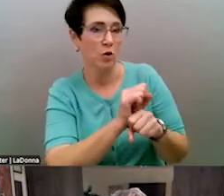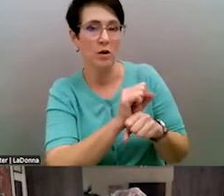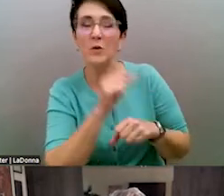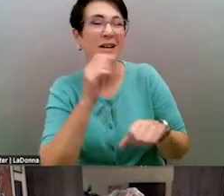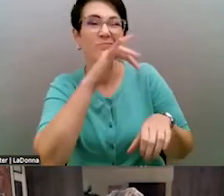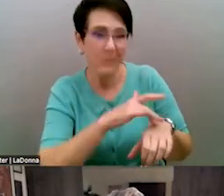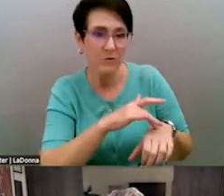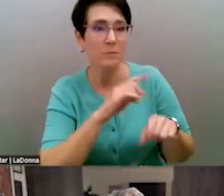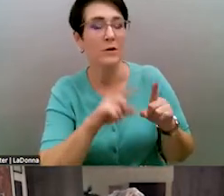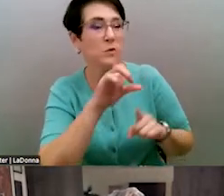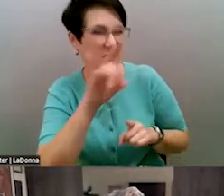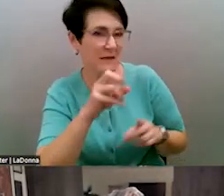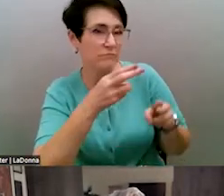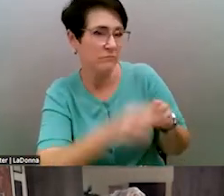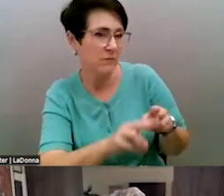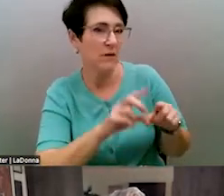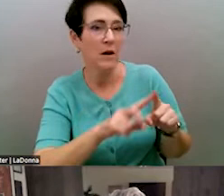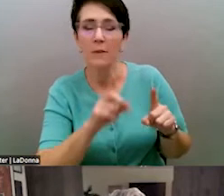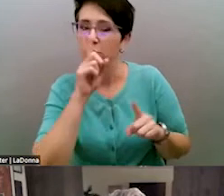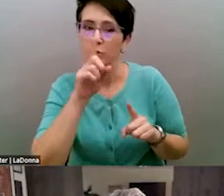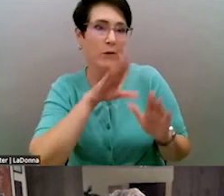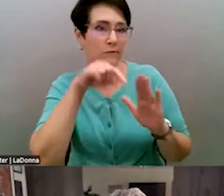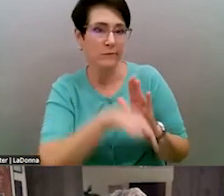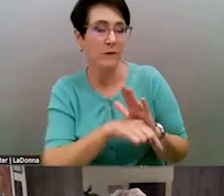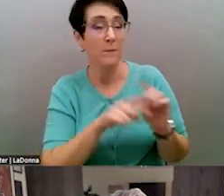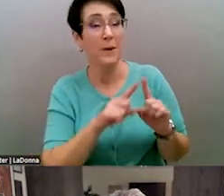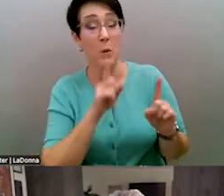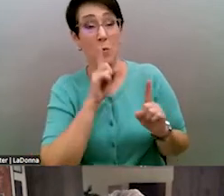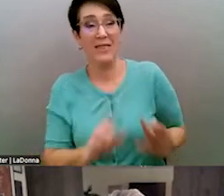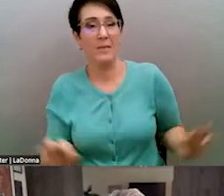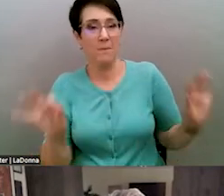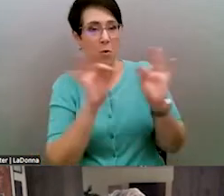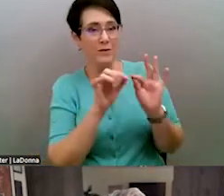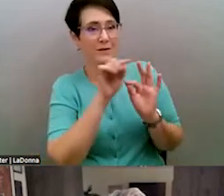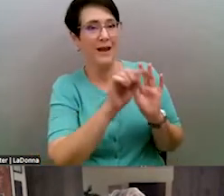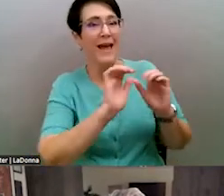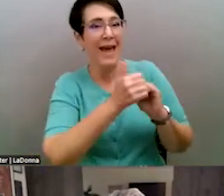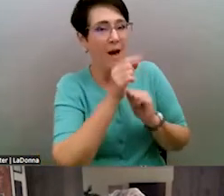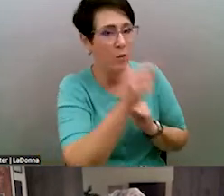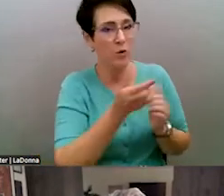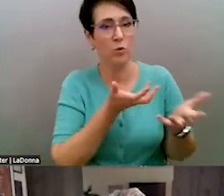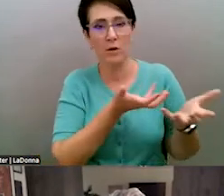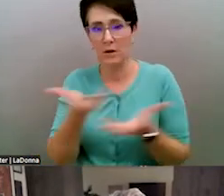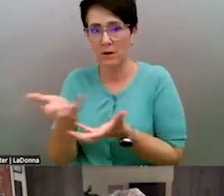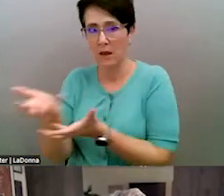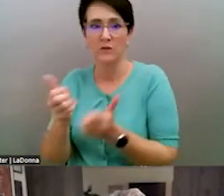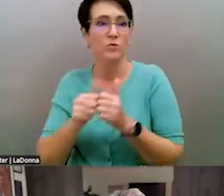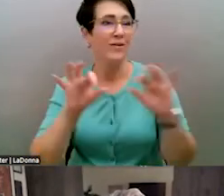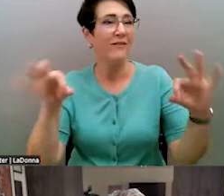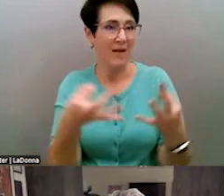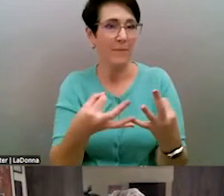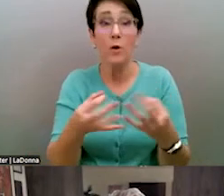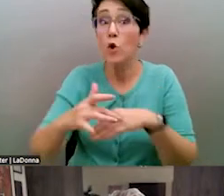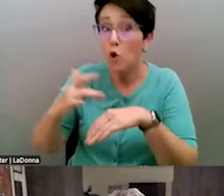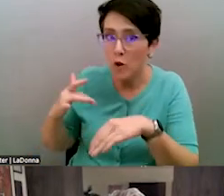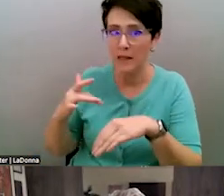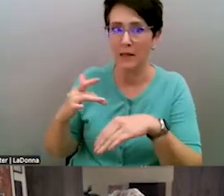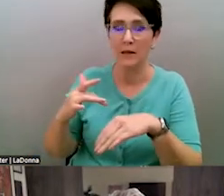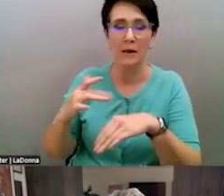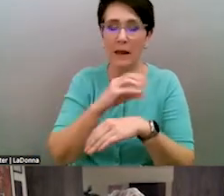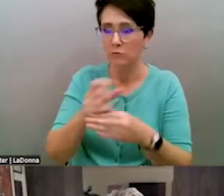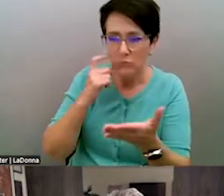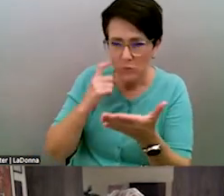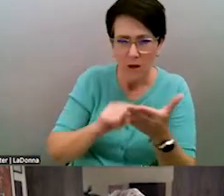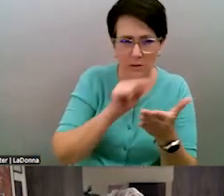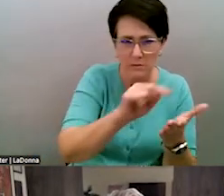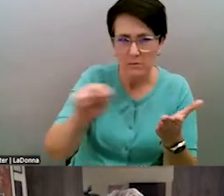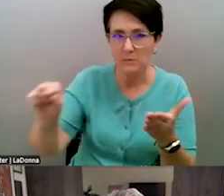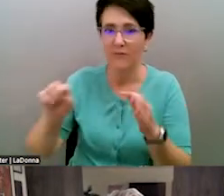DID A LITTLE BIT. MORE OF. ENGAGING THE FAMILIES EARLY ON. RECOGNIZING THAT THE FAMILIES NEED THAT